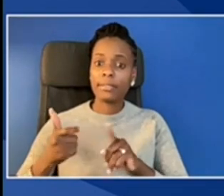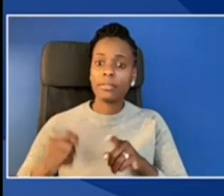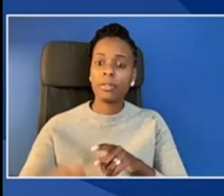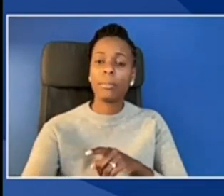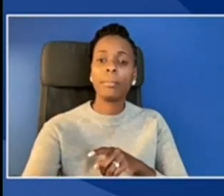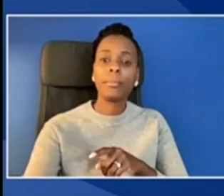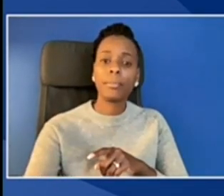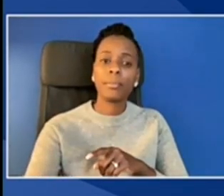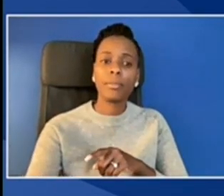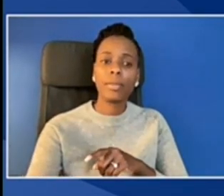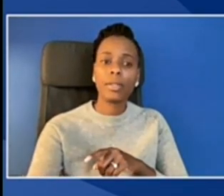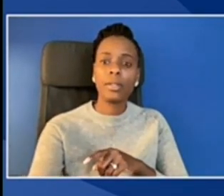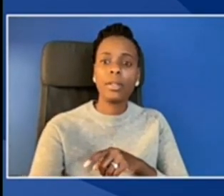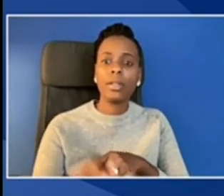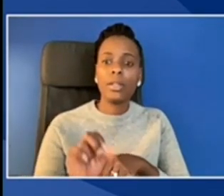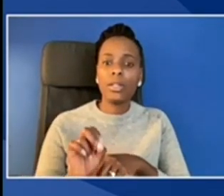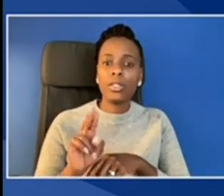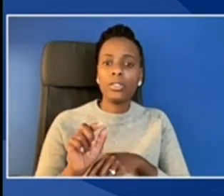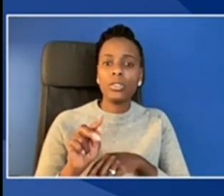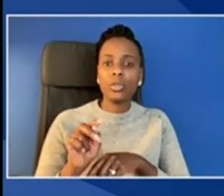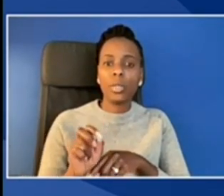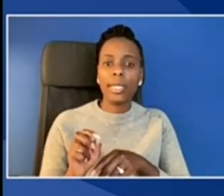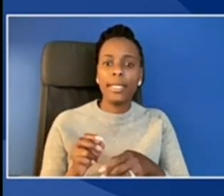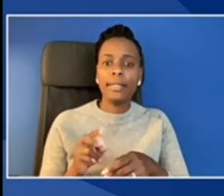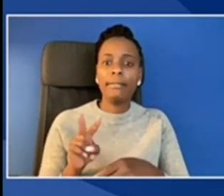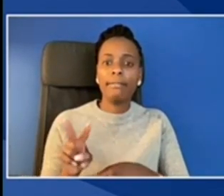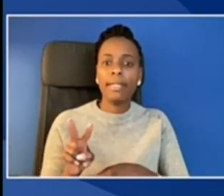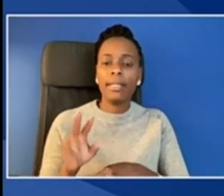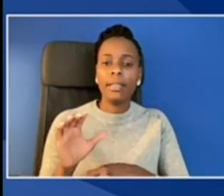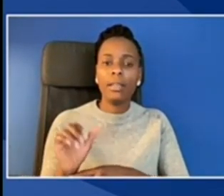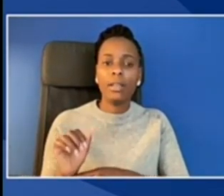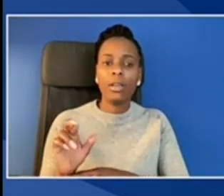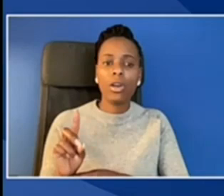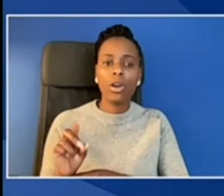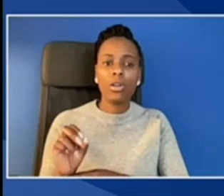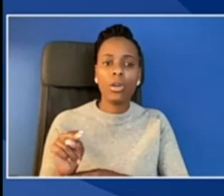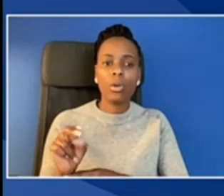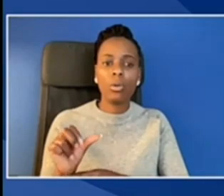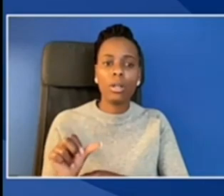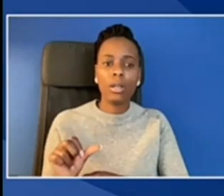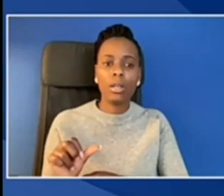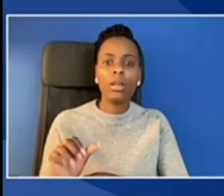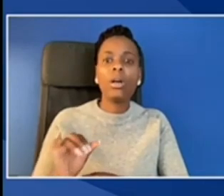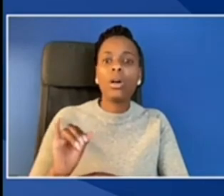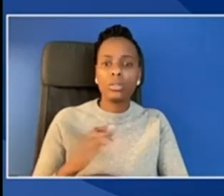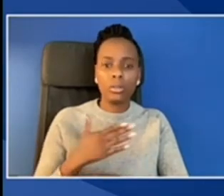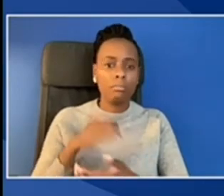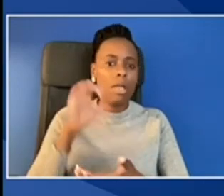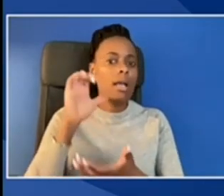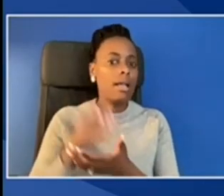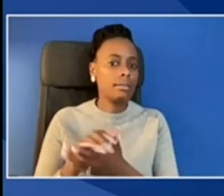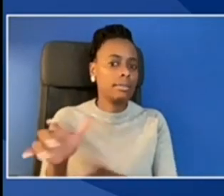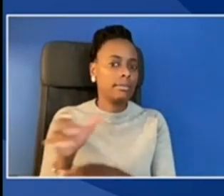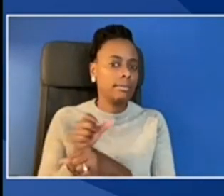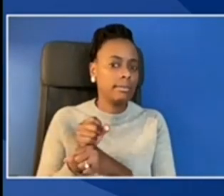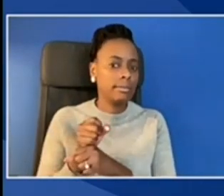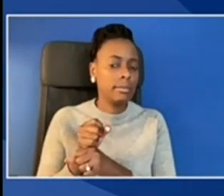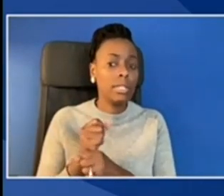Cardona and have- so has my husband. Unfortunately, you know, those loans were supposed to be cleared off.